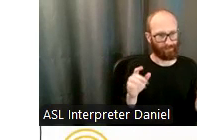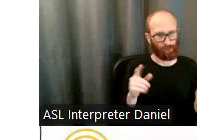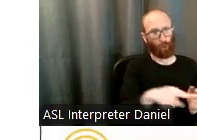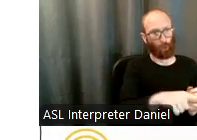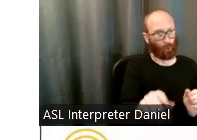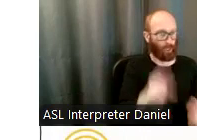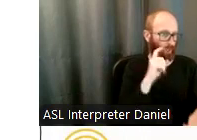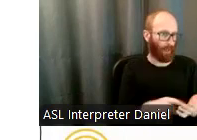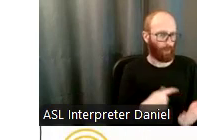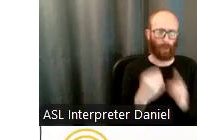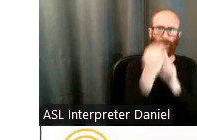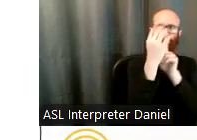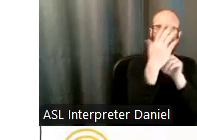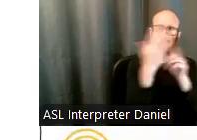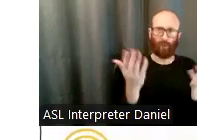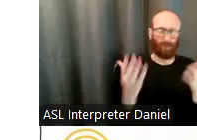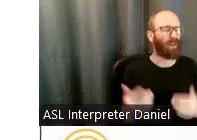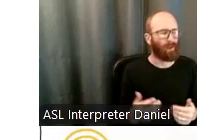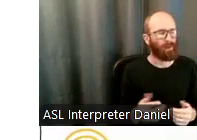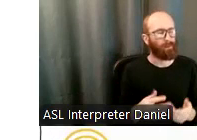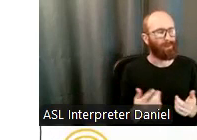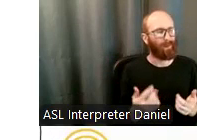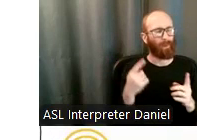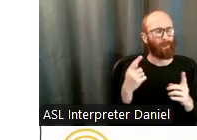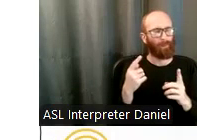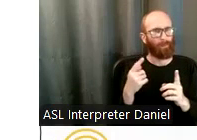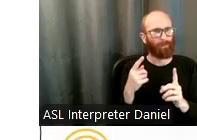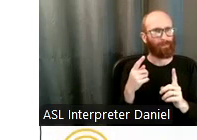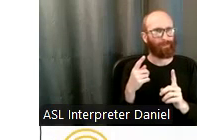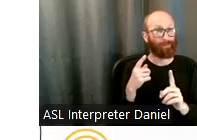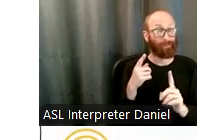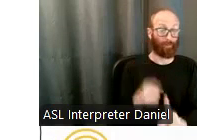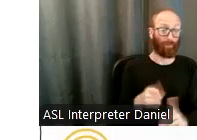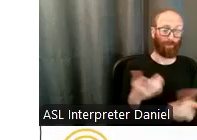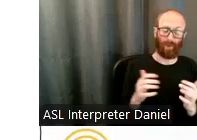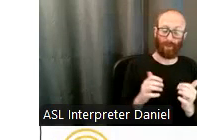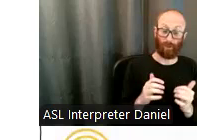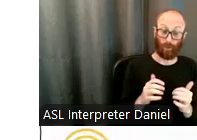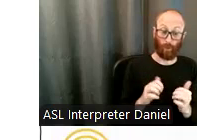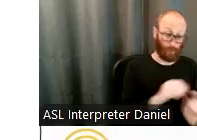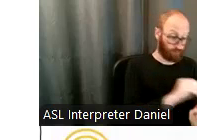really thinking, what are we exposing kids to? Do they know how they can get to be that